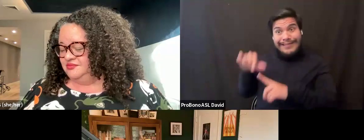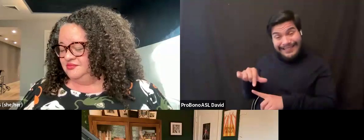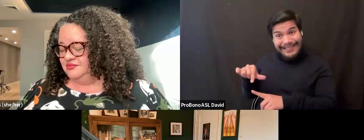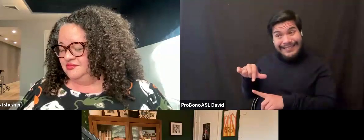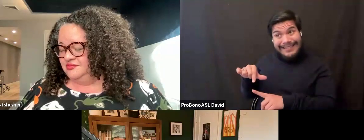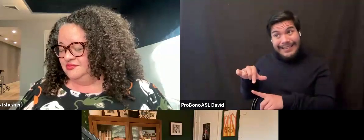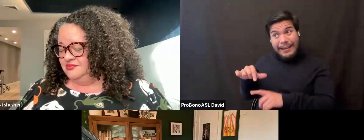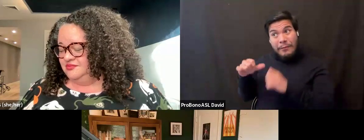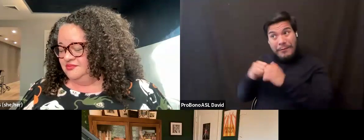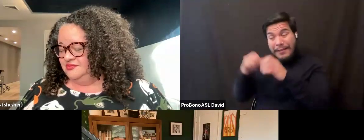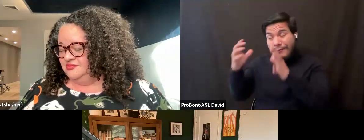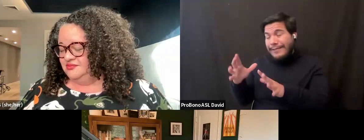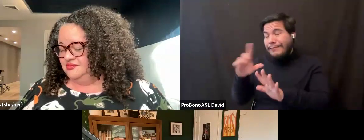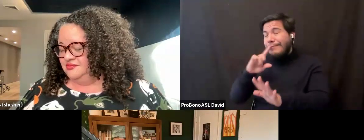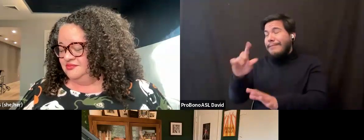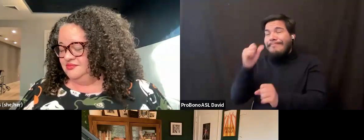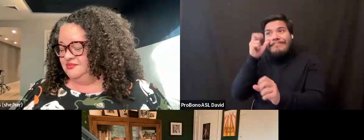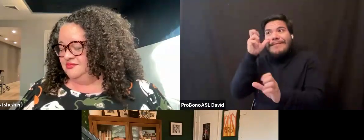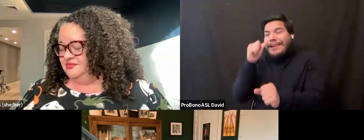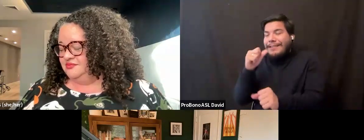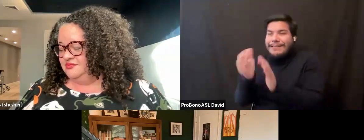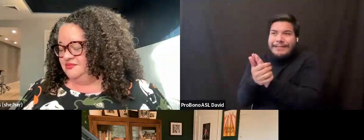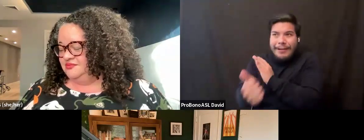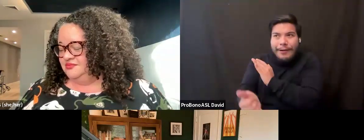is so incredibly skilled and sort of revered in her field